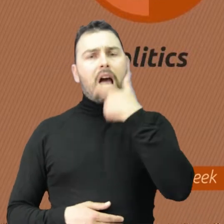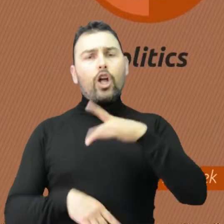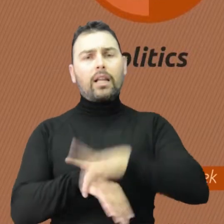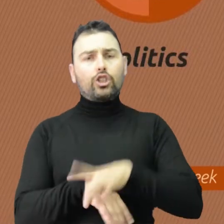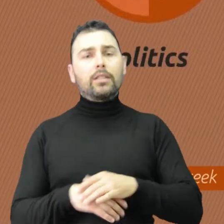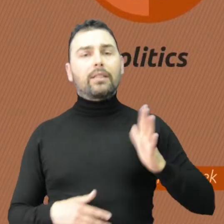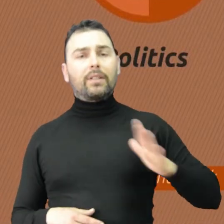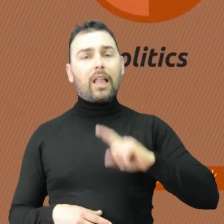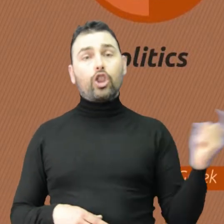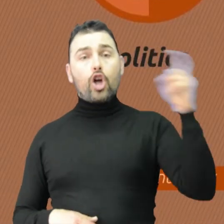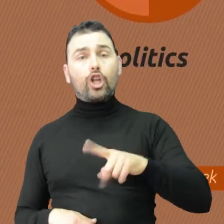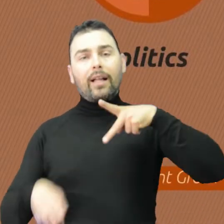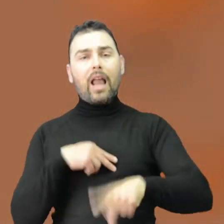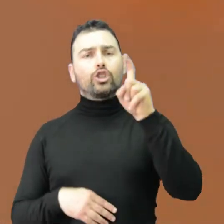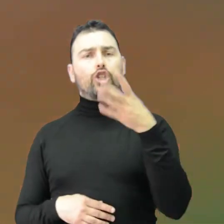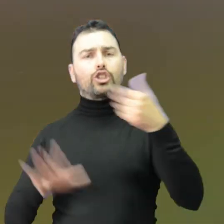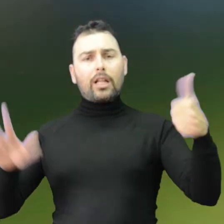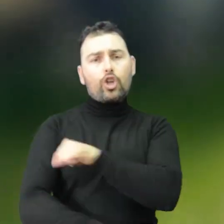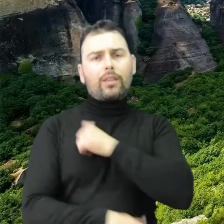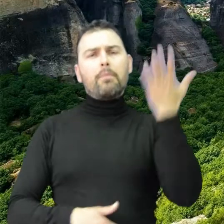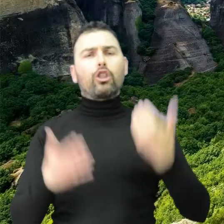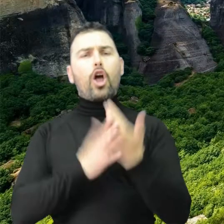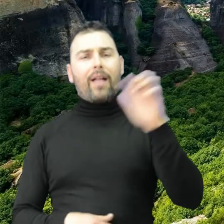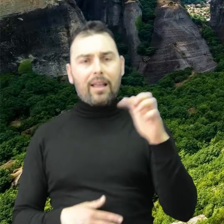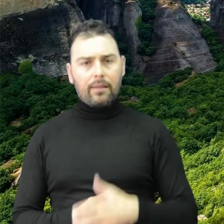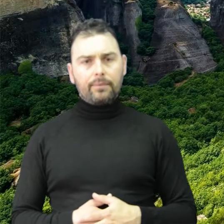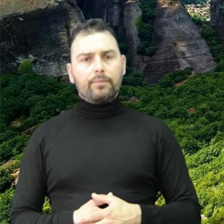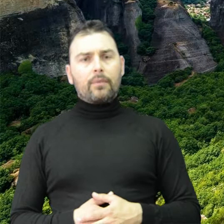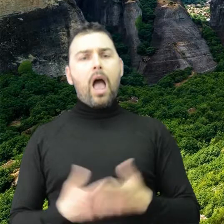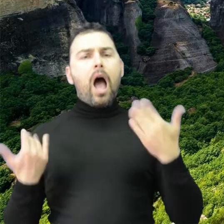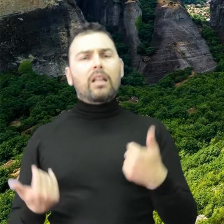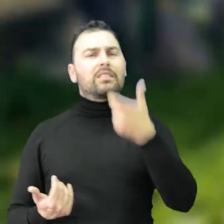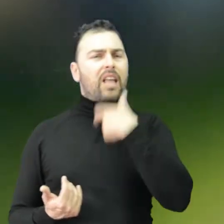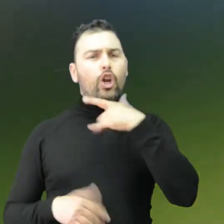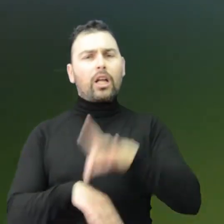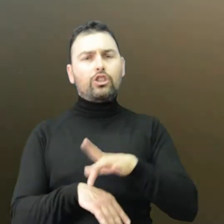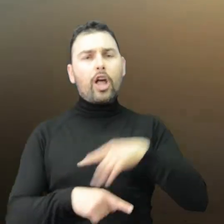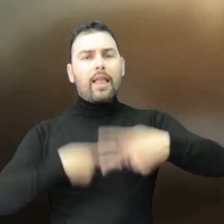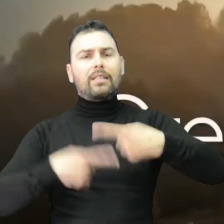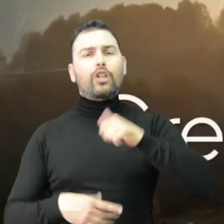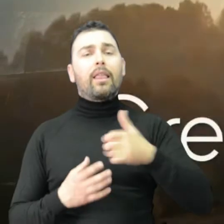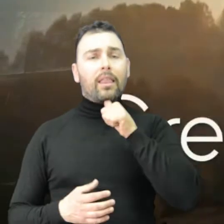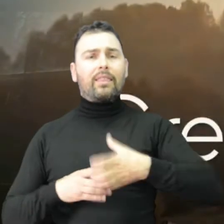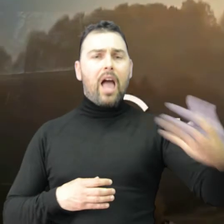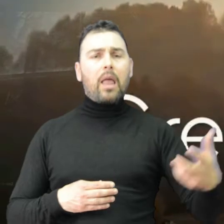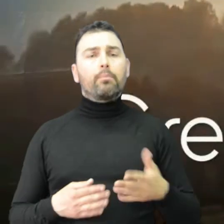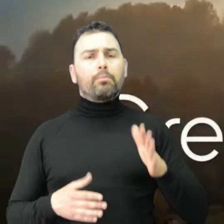every season something special and no two places just alike. Greece in Summer